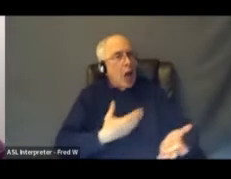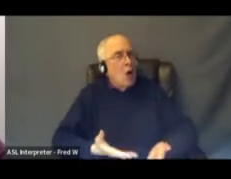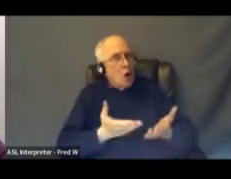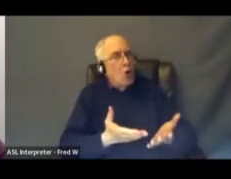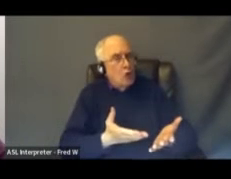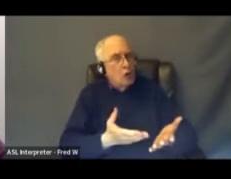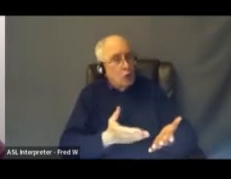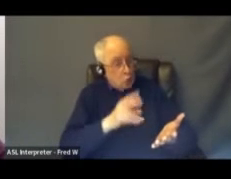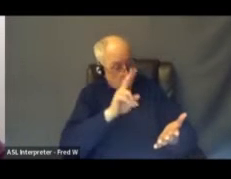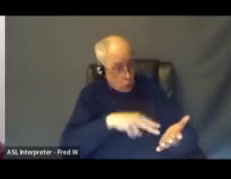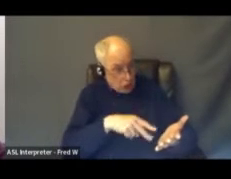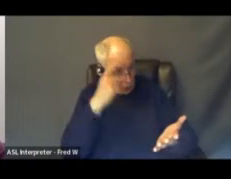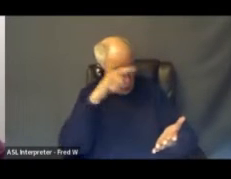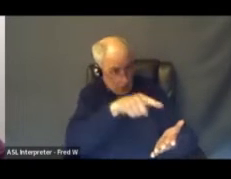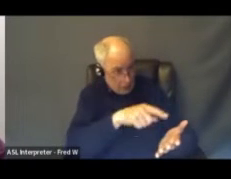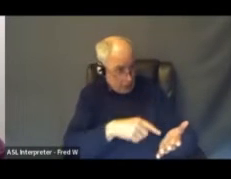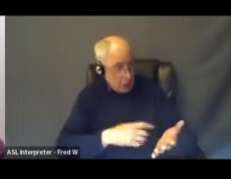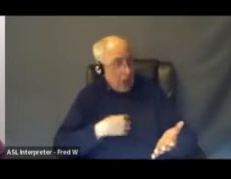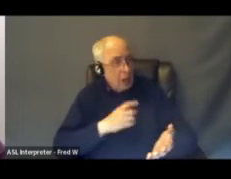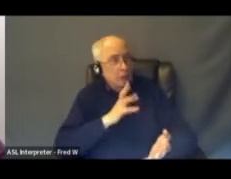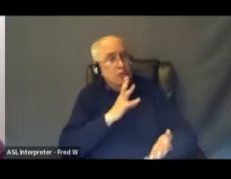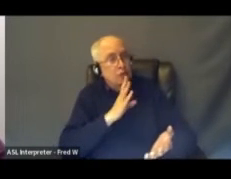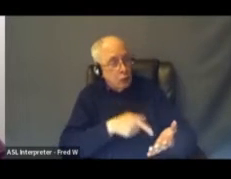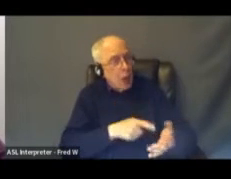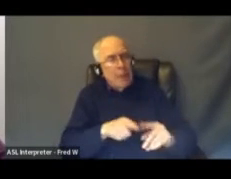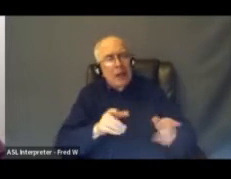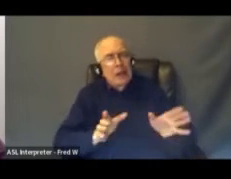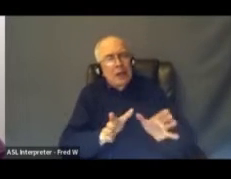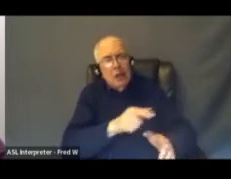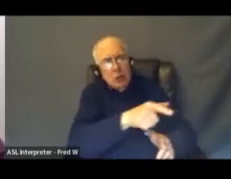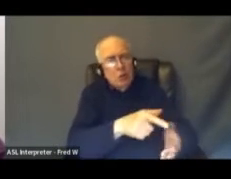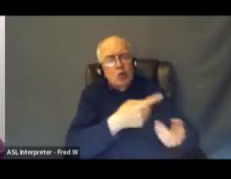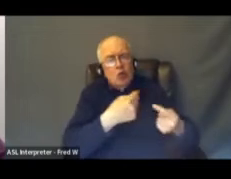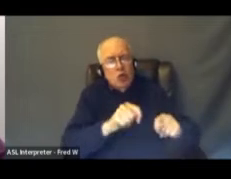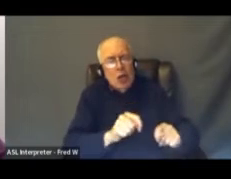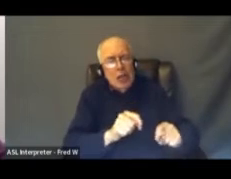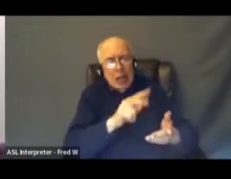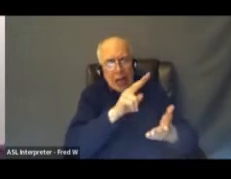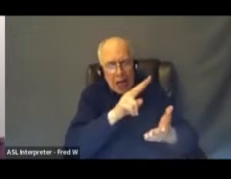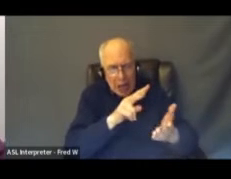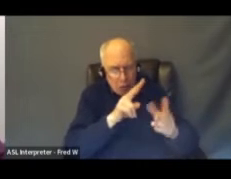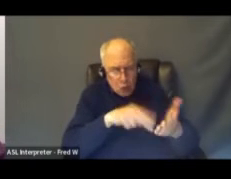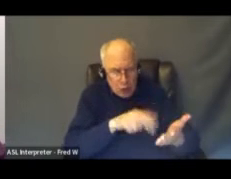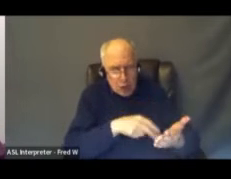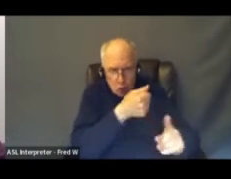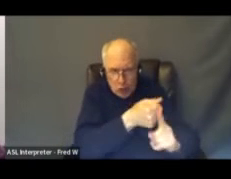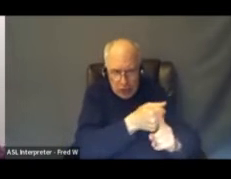questionnaire. But I do encourage survivors to try to answer it themselves and say, Hey, if you're willing, would